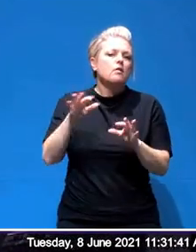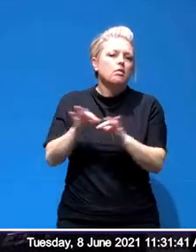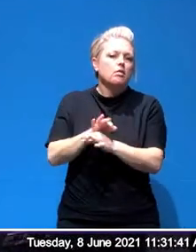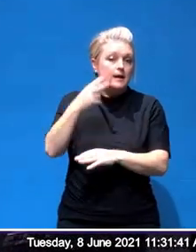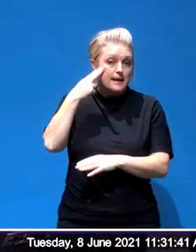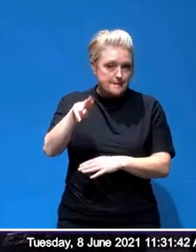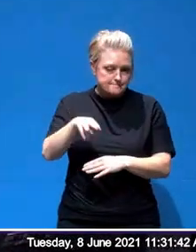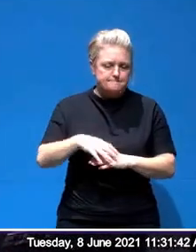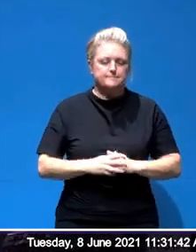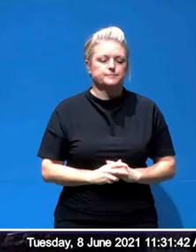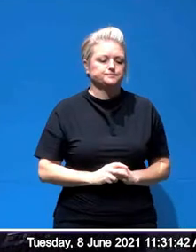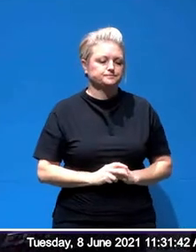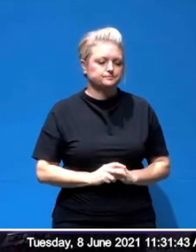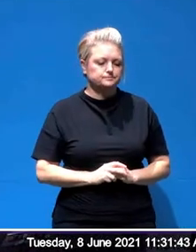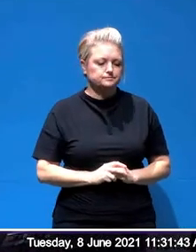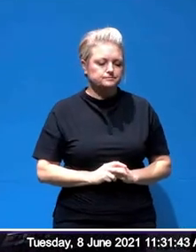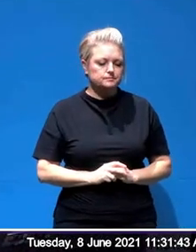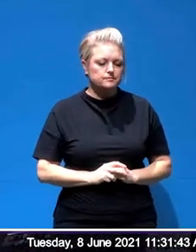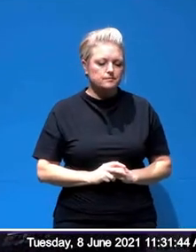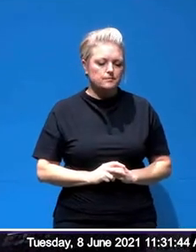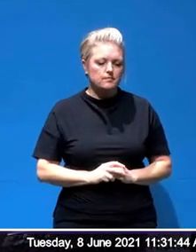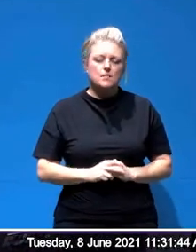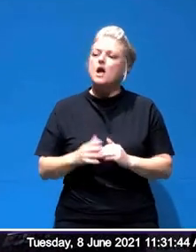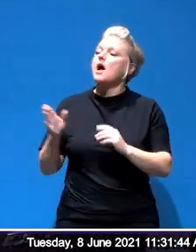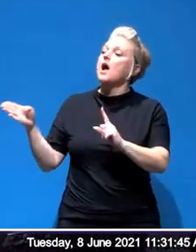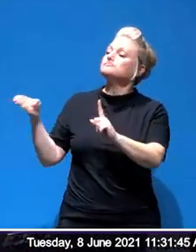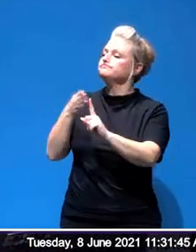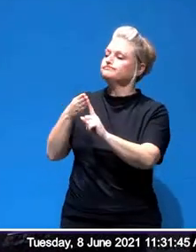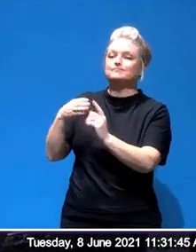So --- Paragraph 83, I think we're up to. Yes.